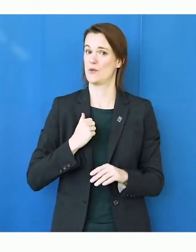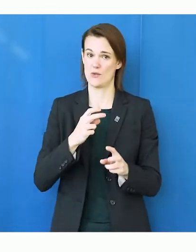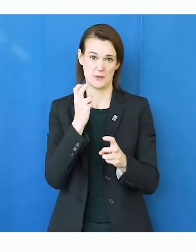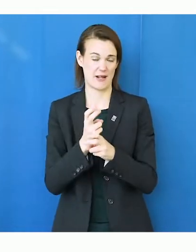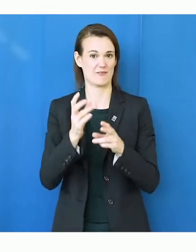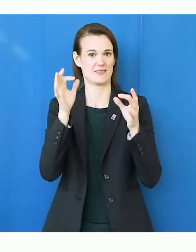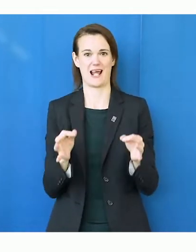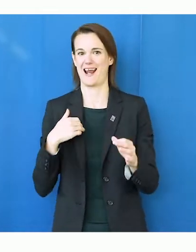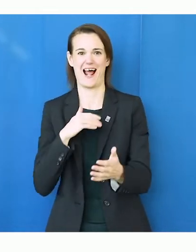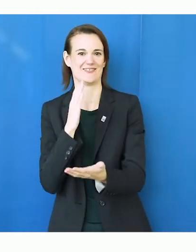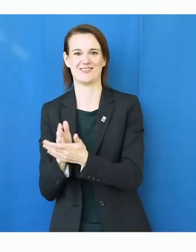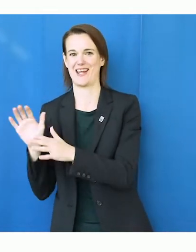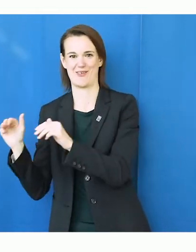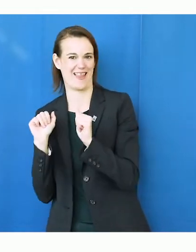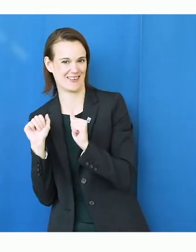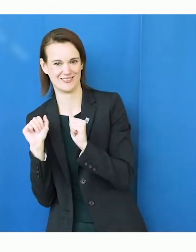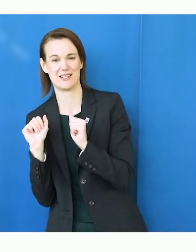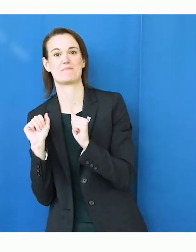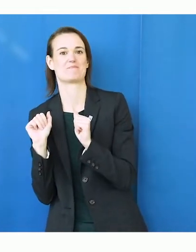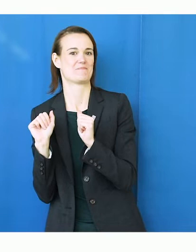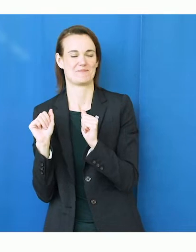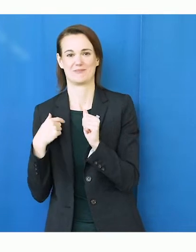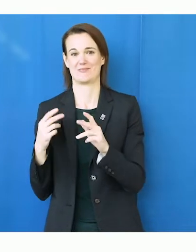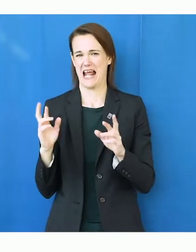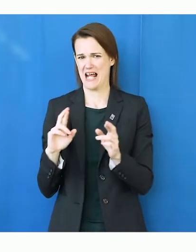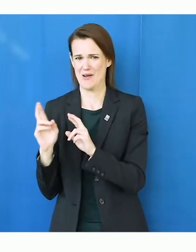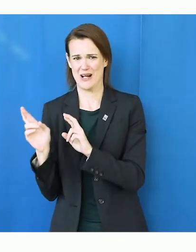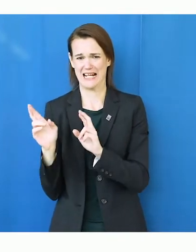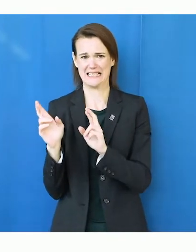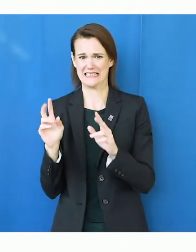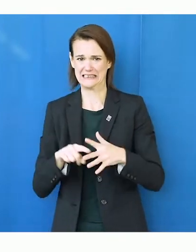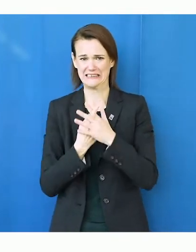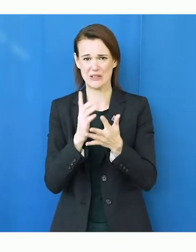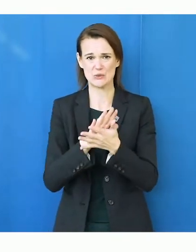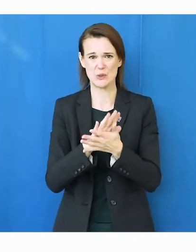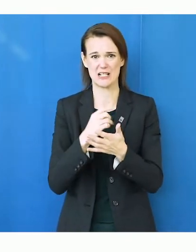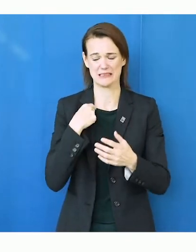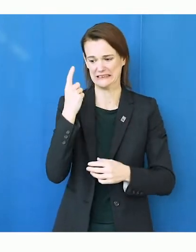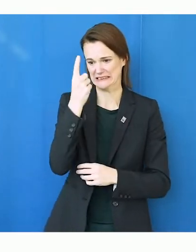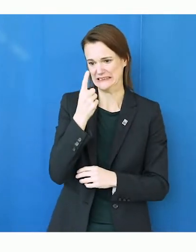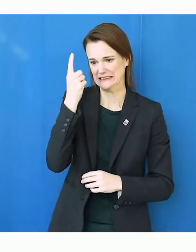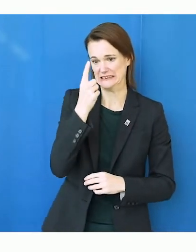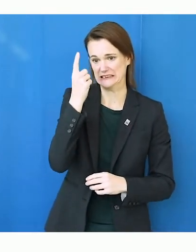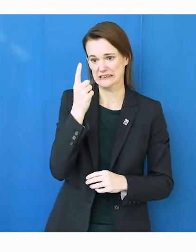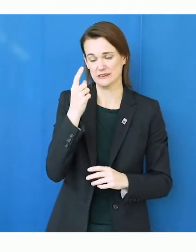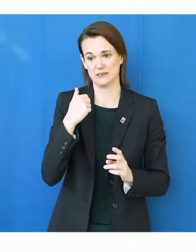As we prepared to come to NSCC, we all had had questions: Will this program help us in getting our dream jobs?